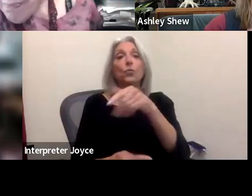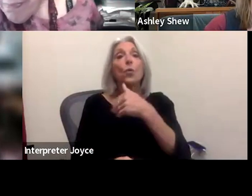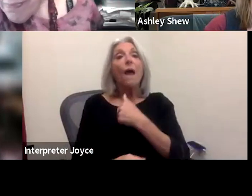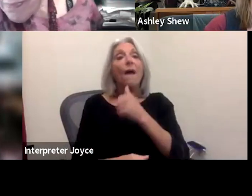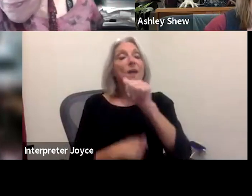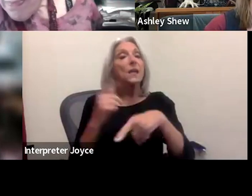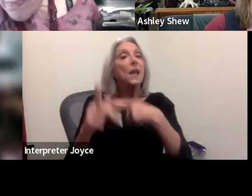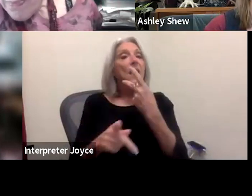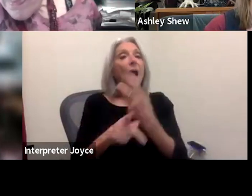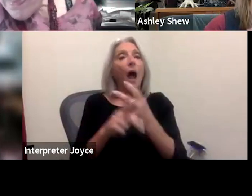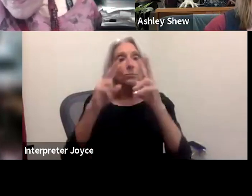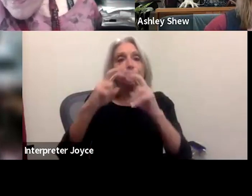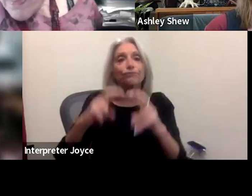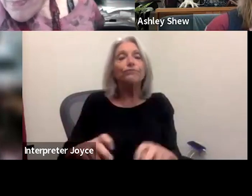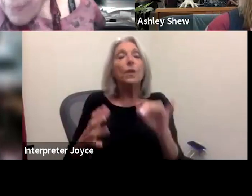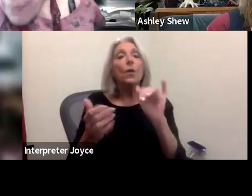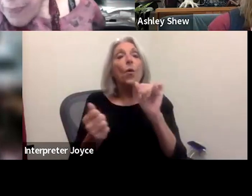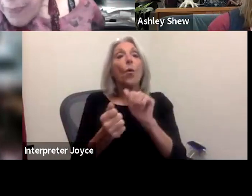in your session, as we do here.